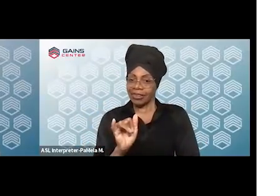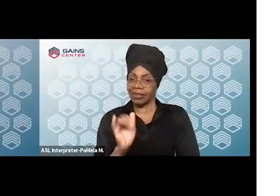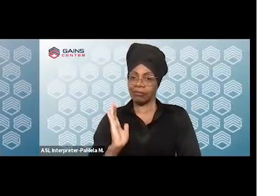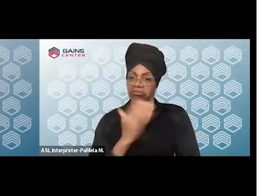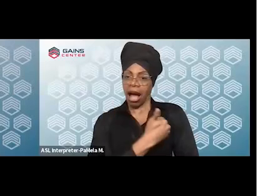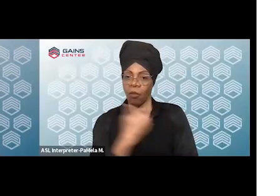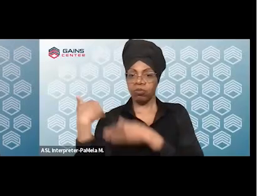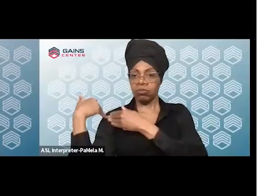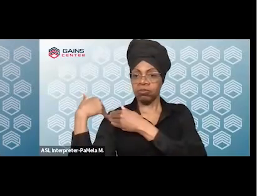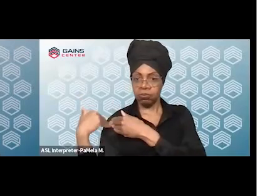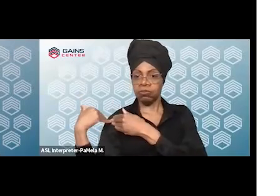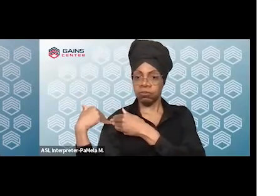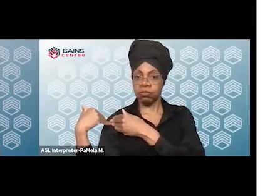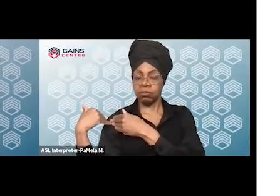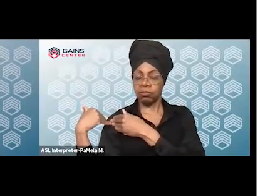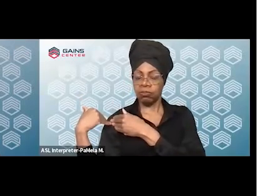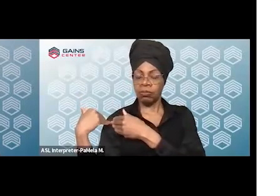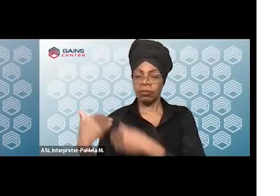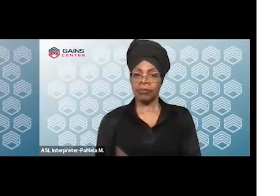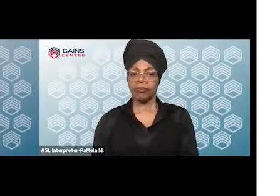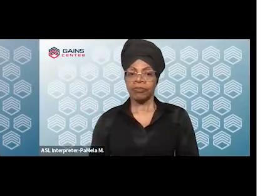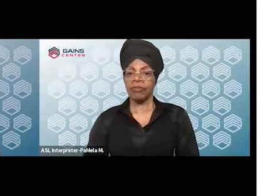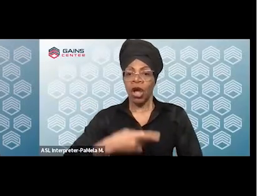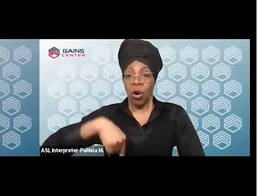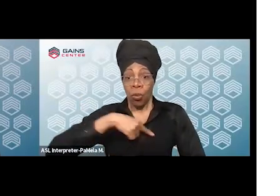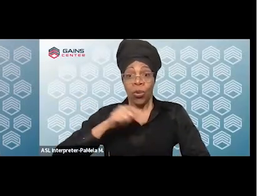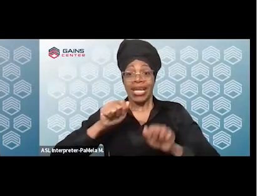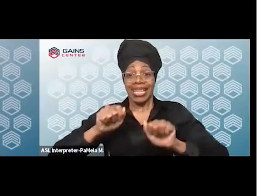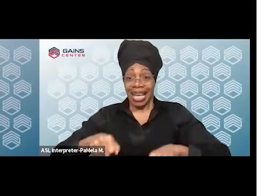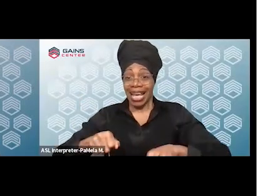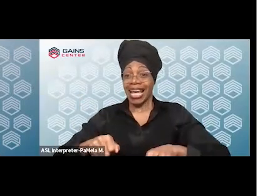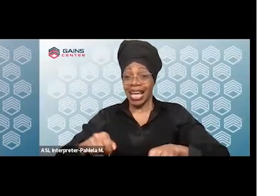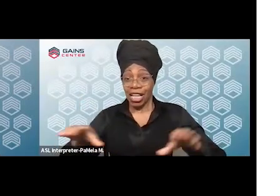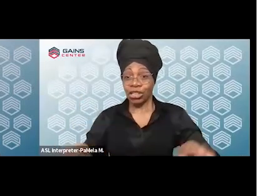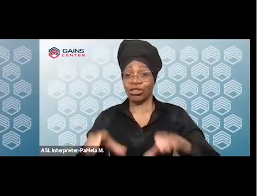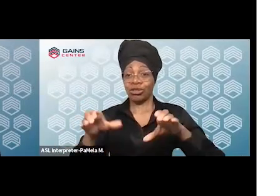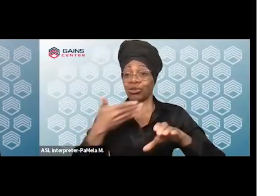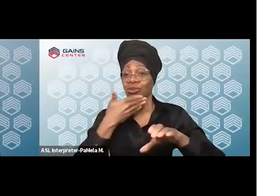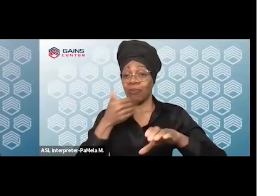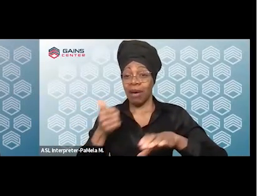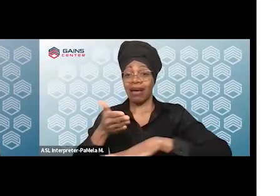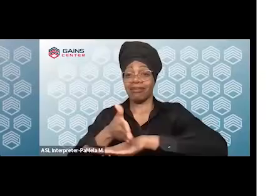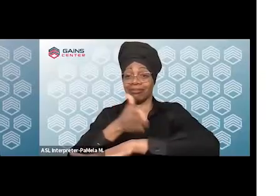And so we can do better. Particularly, I'm gonna speak to treatment courts now.